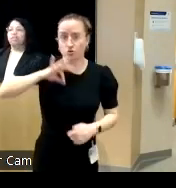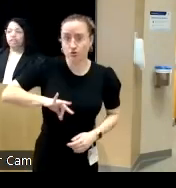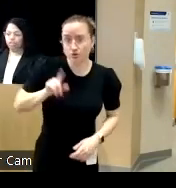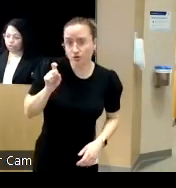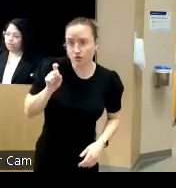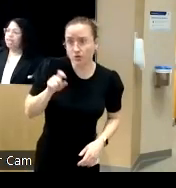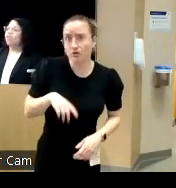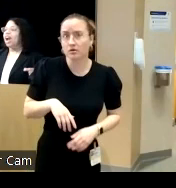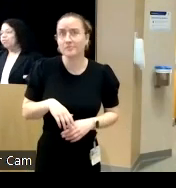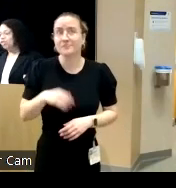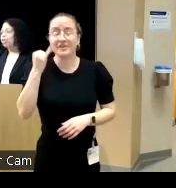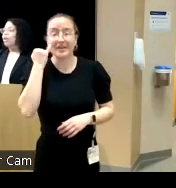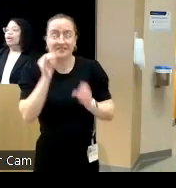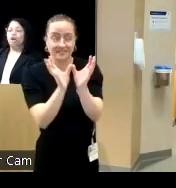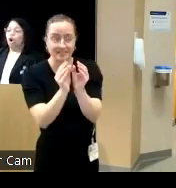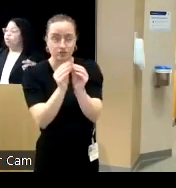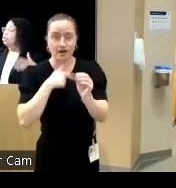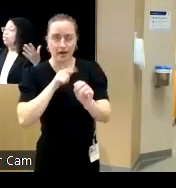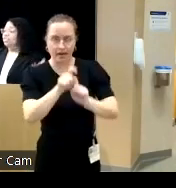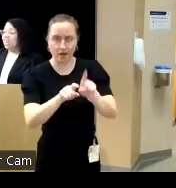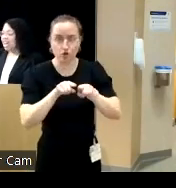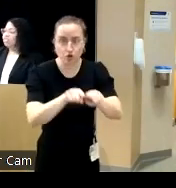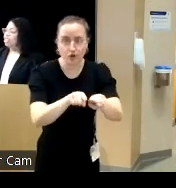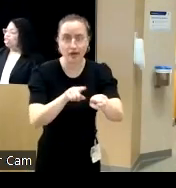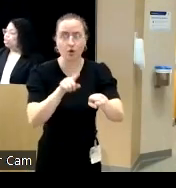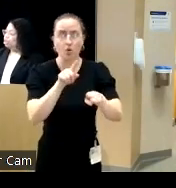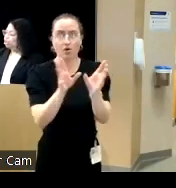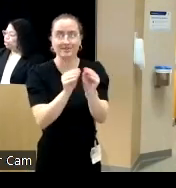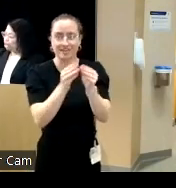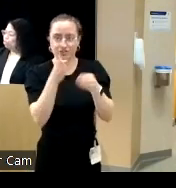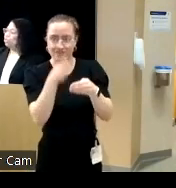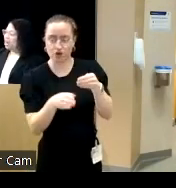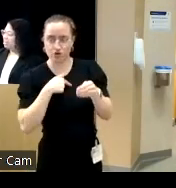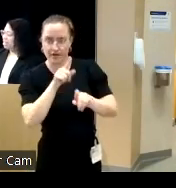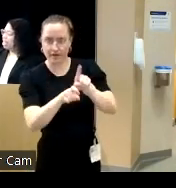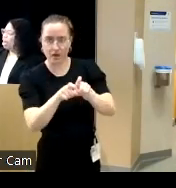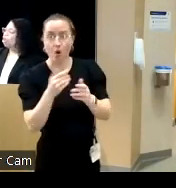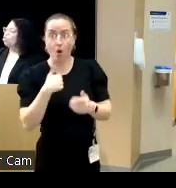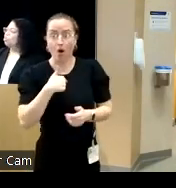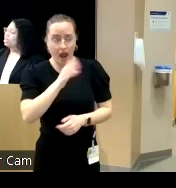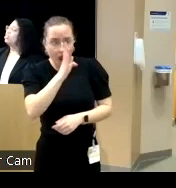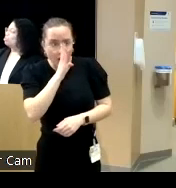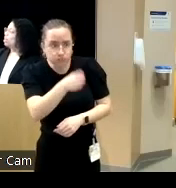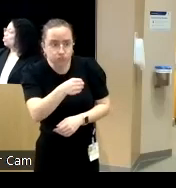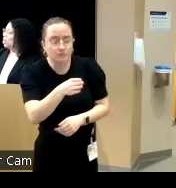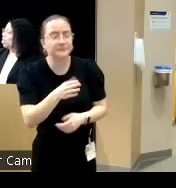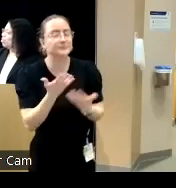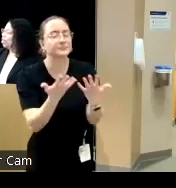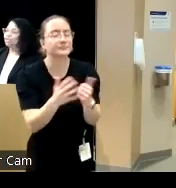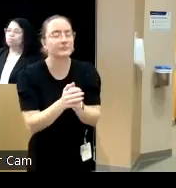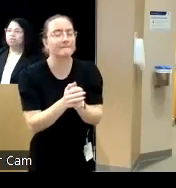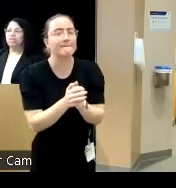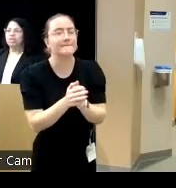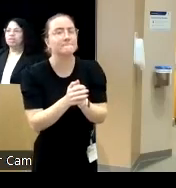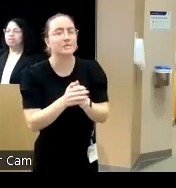asking during or after or simply just asking them directly what is the best way for us to proceed